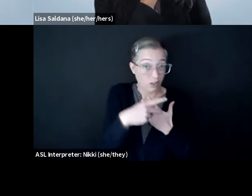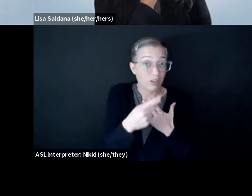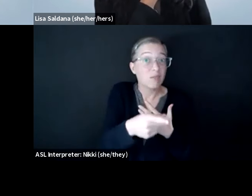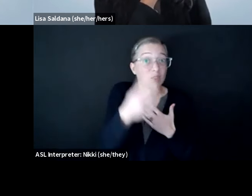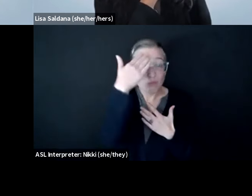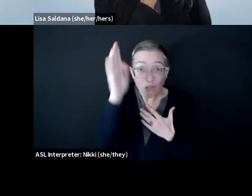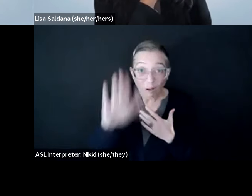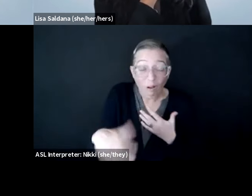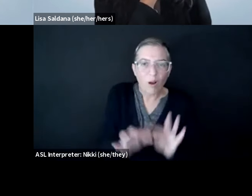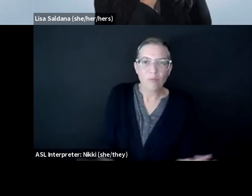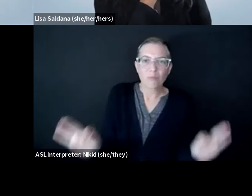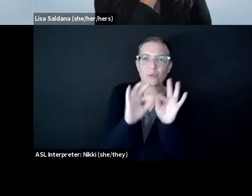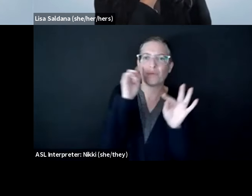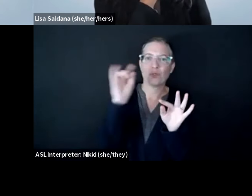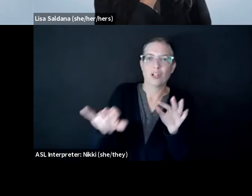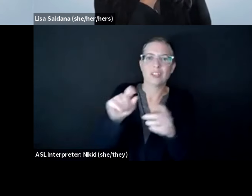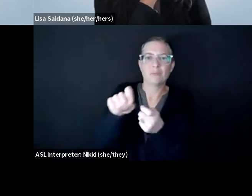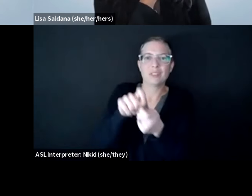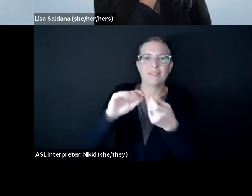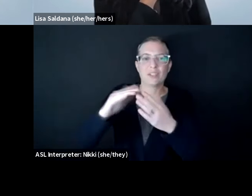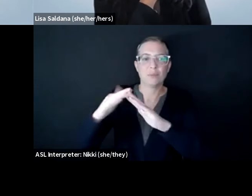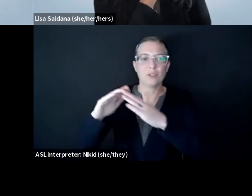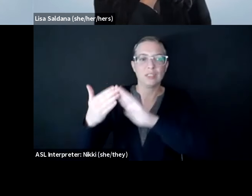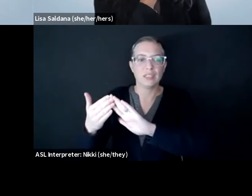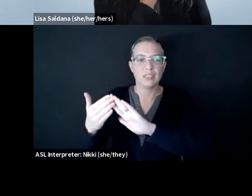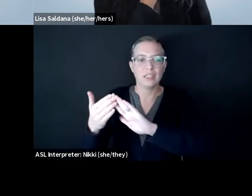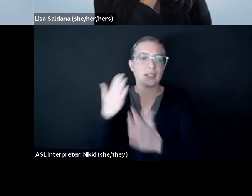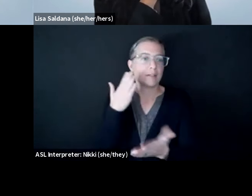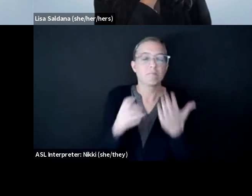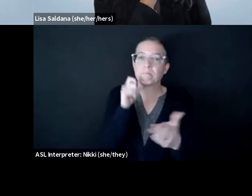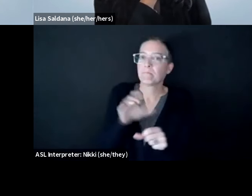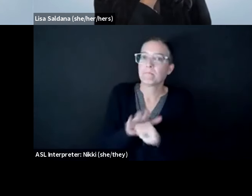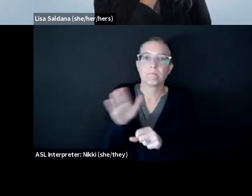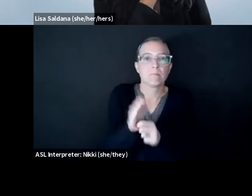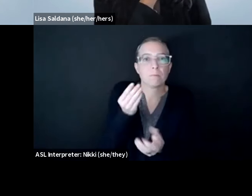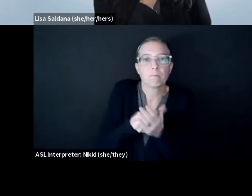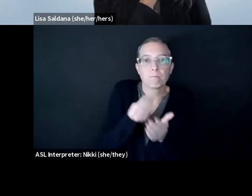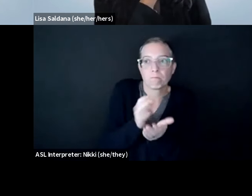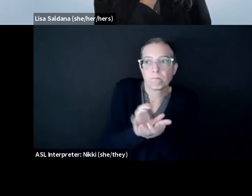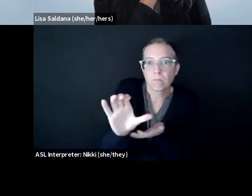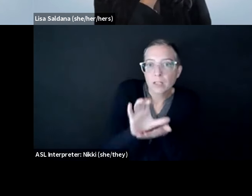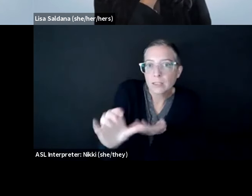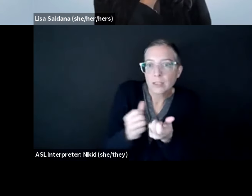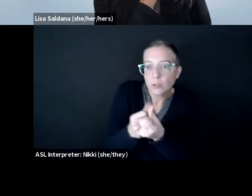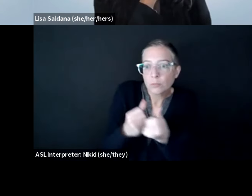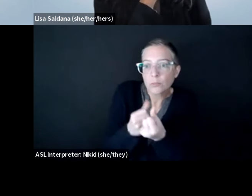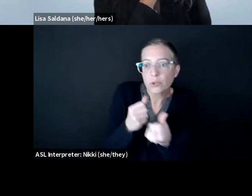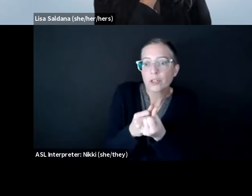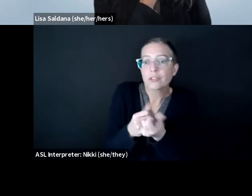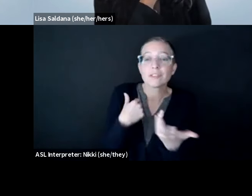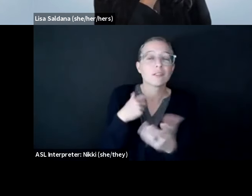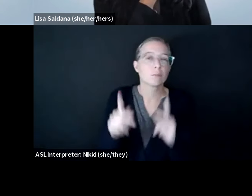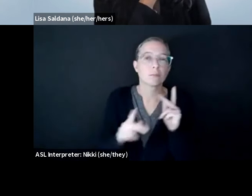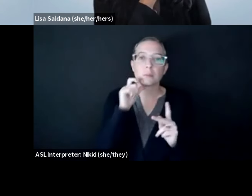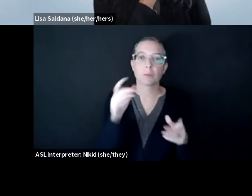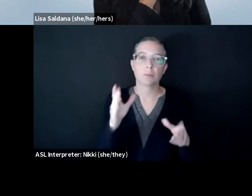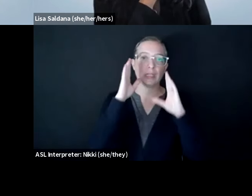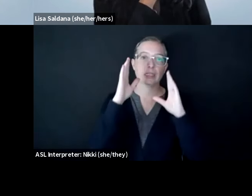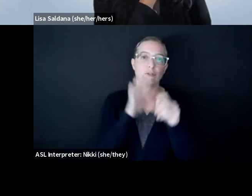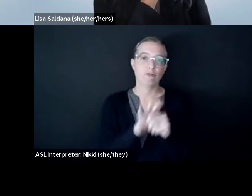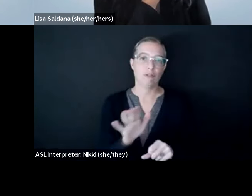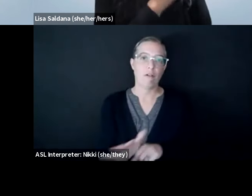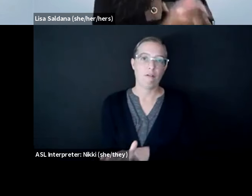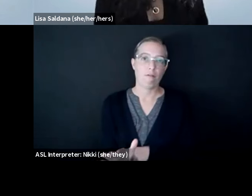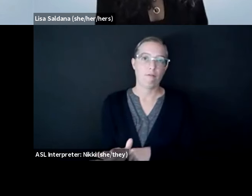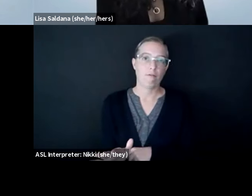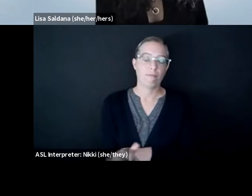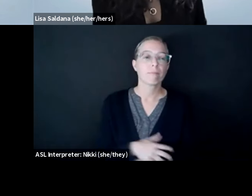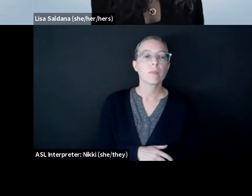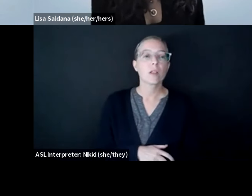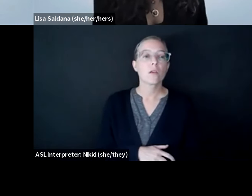Kris Krasnowski: become they're not necessarily adequately funded, and so they don't necessarily get the attention that they deserve so me so much of the success.